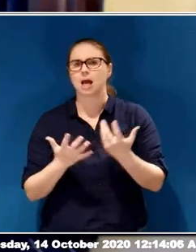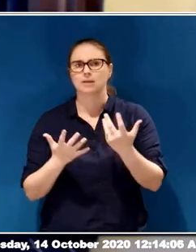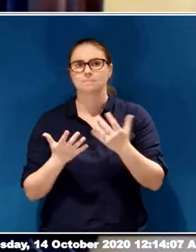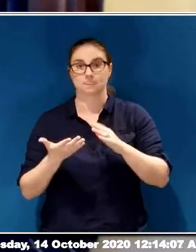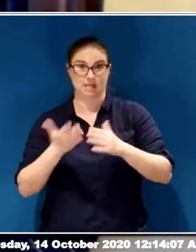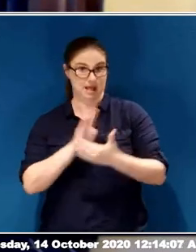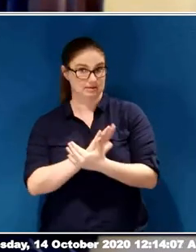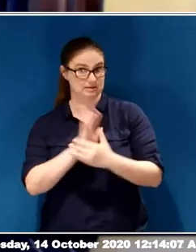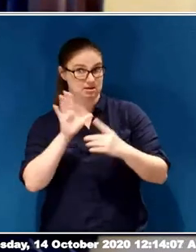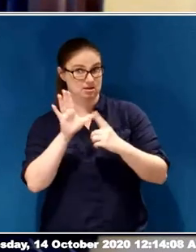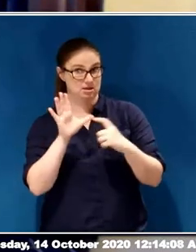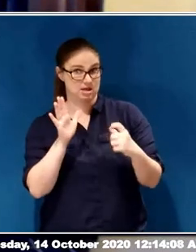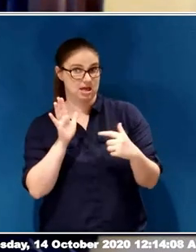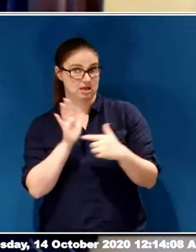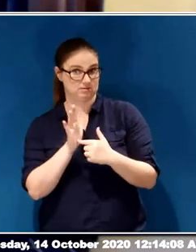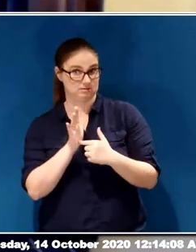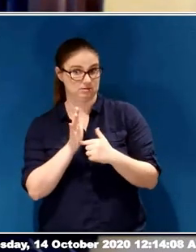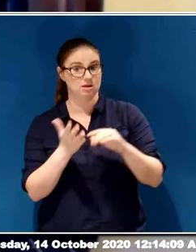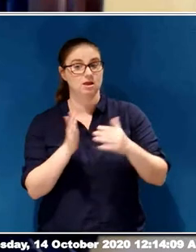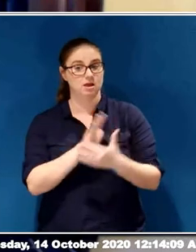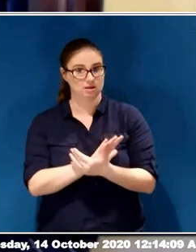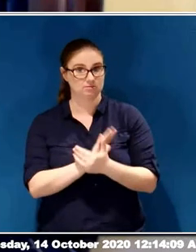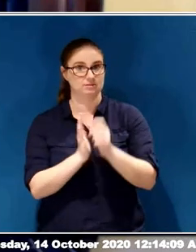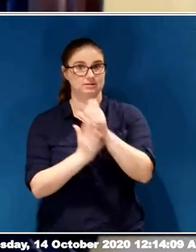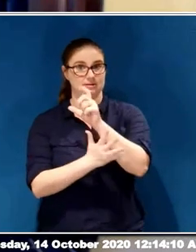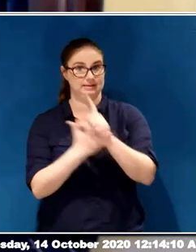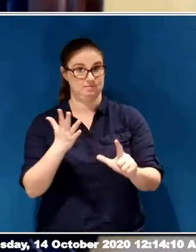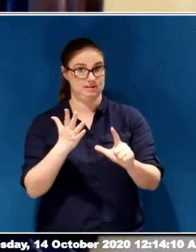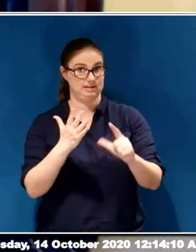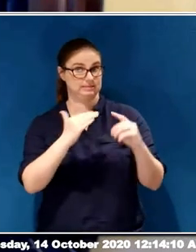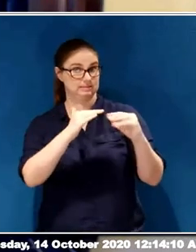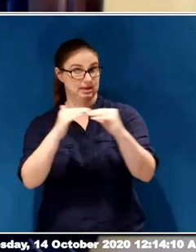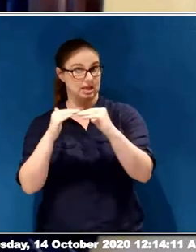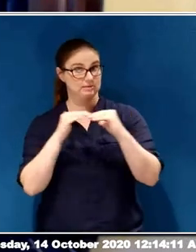children are entitled to reasonable adjustments if they, you know, meet the